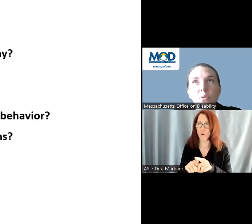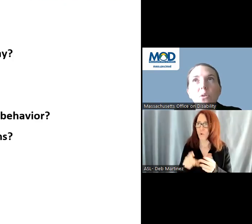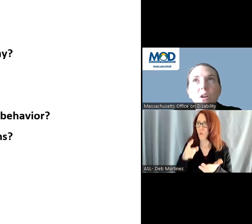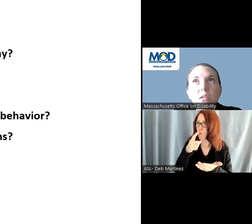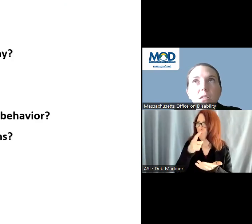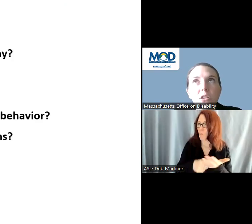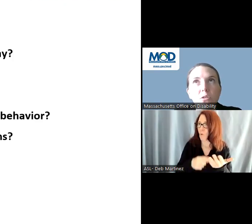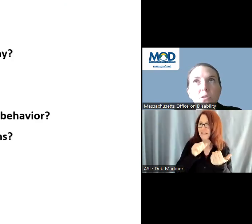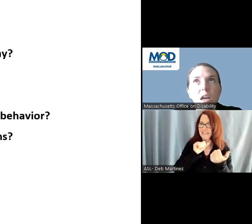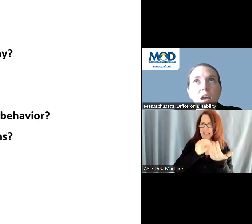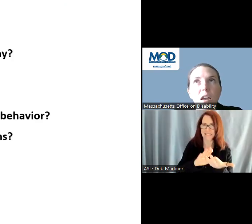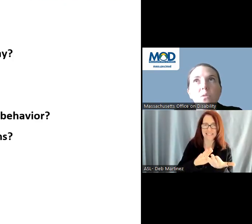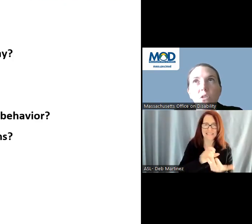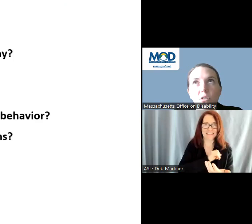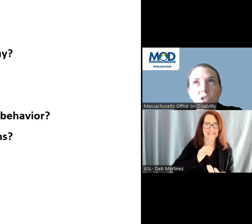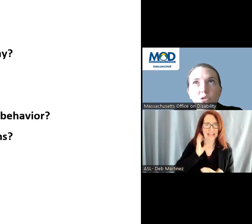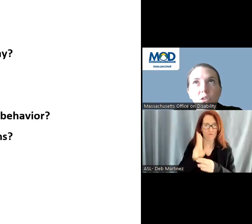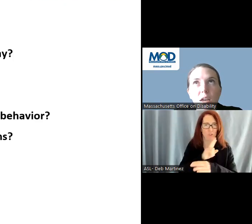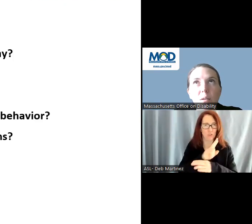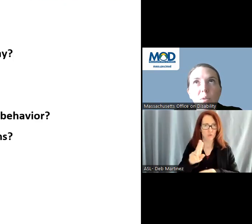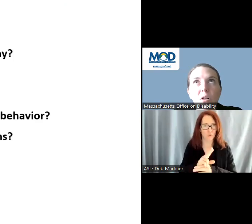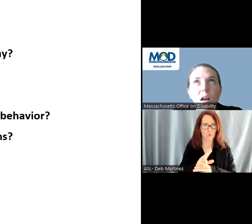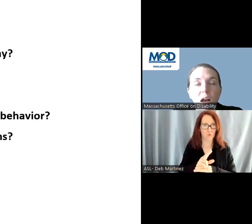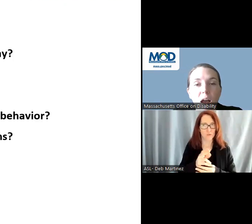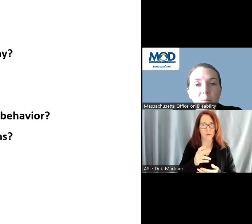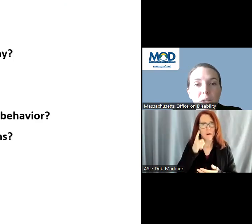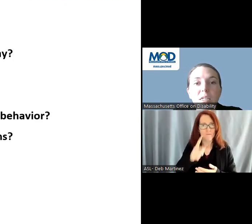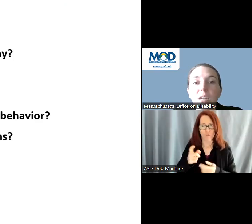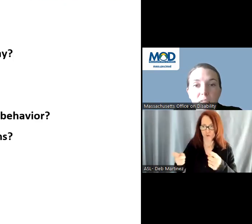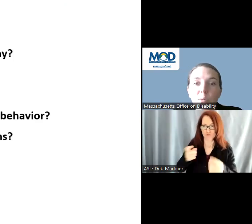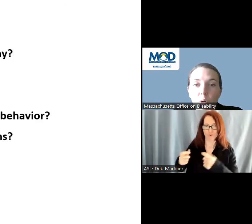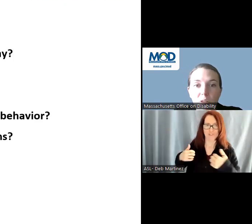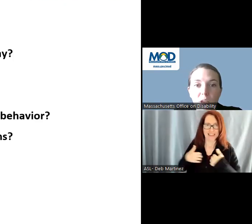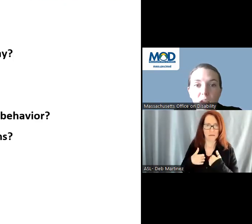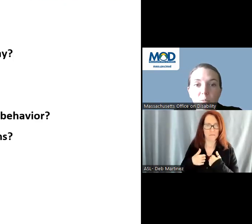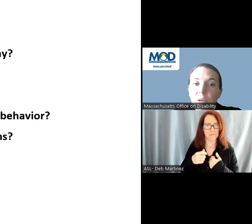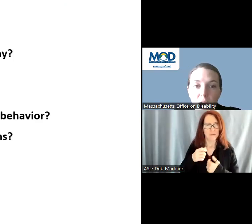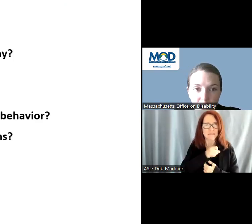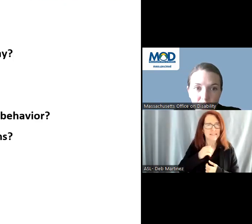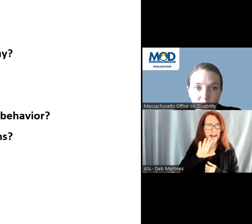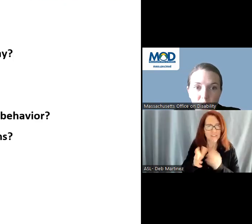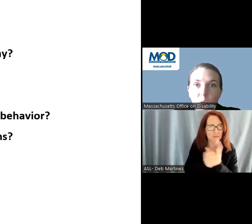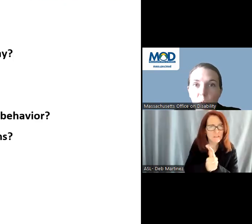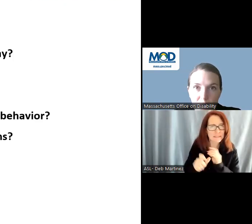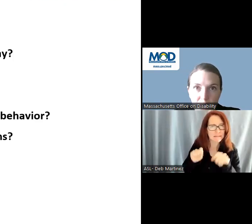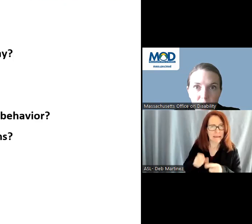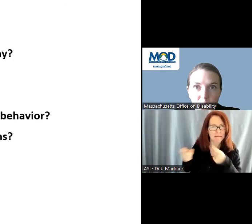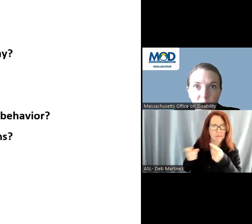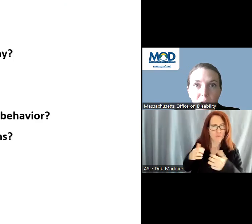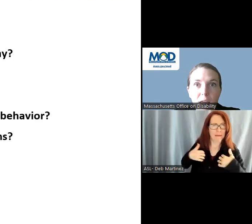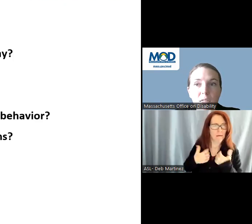employee is going to use in order to control the animal um because it is important that the animal be under control when it's in the workplace